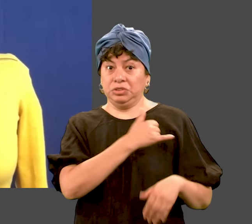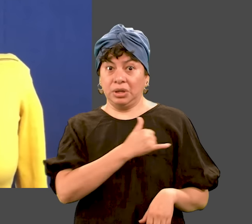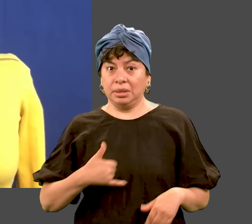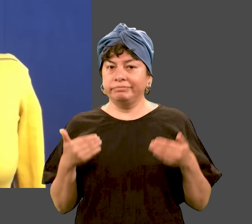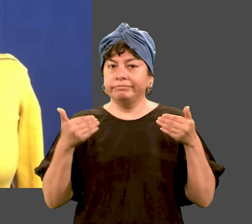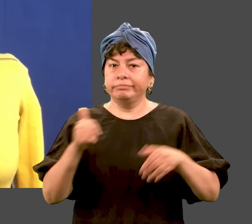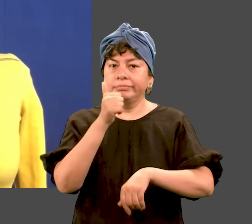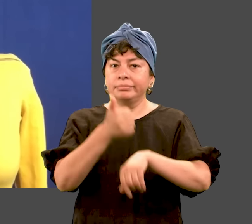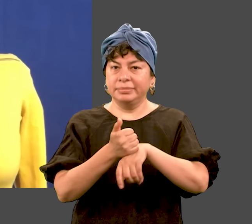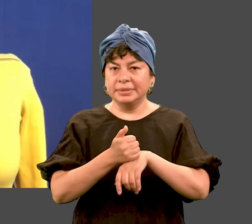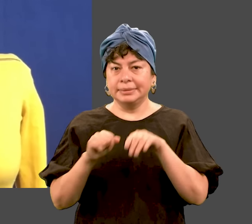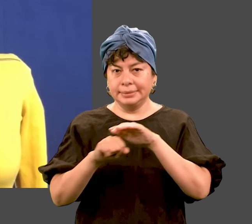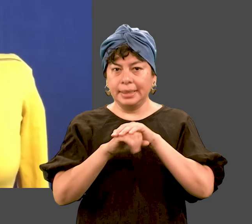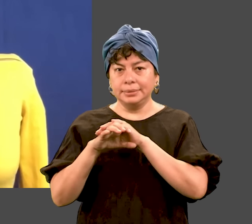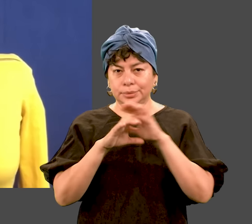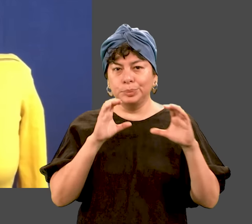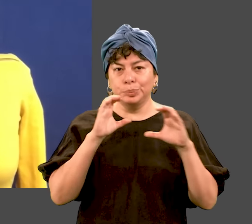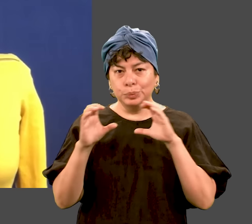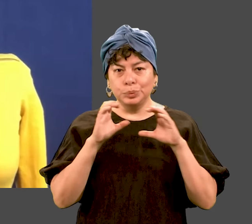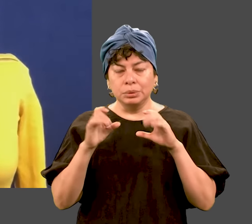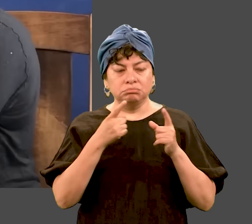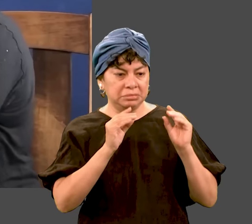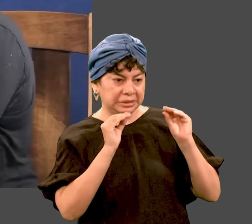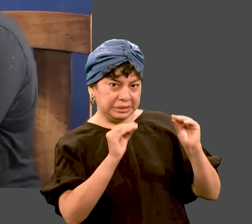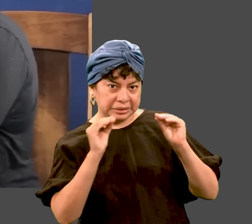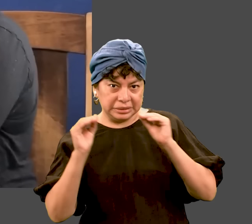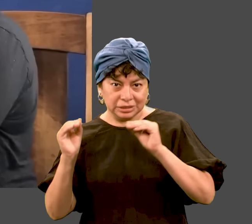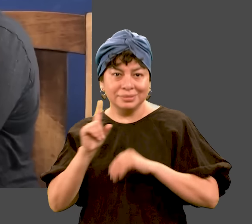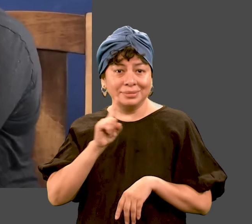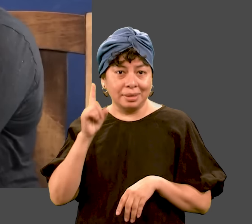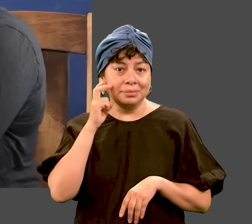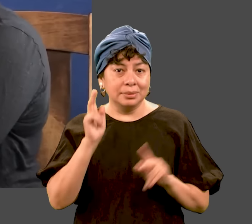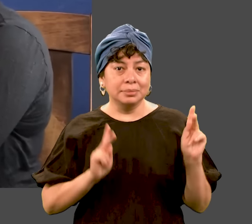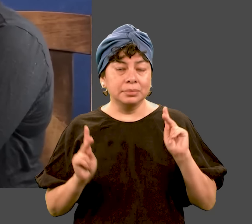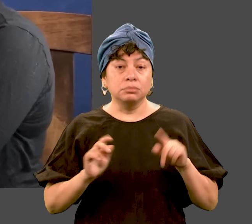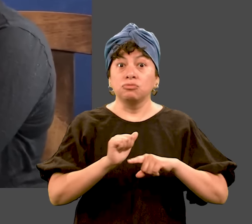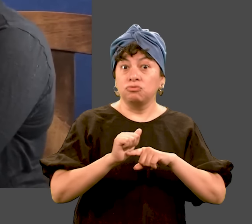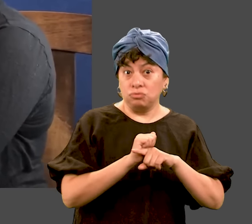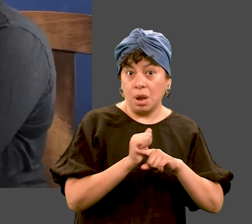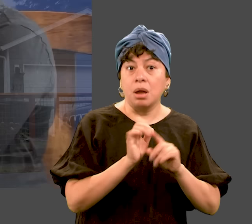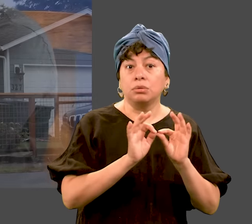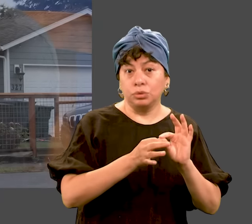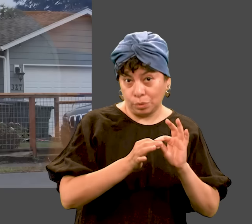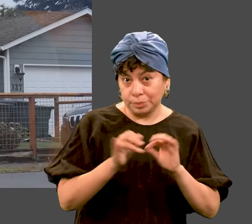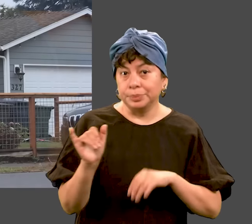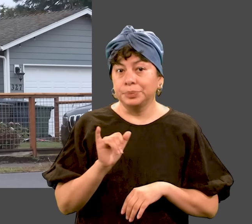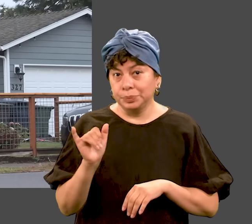a learning and education center for DeafBlind people. She also trains interpreters at the Protactile house,